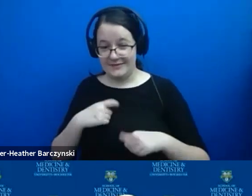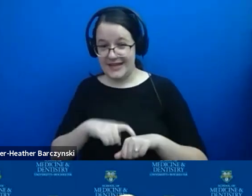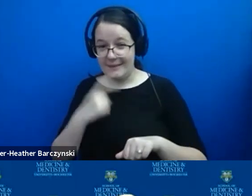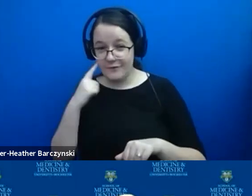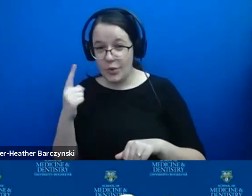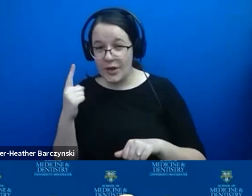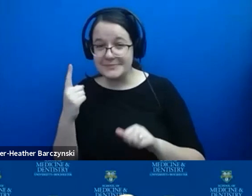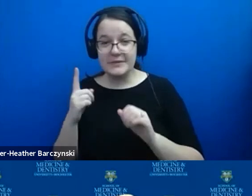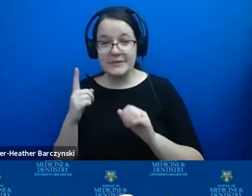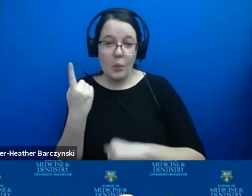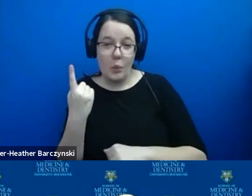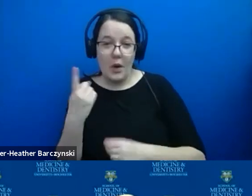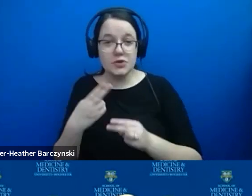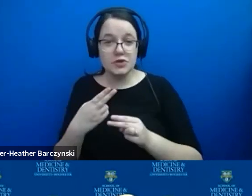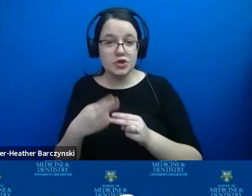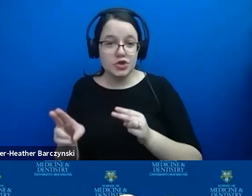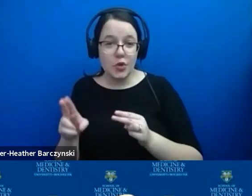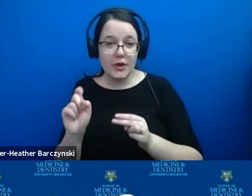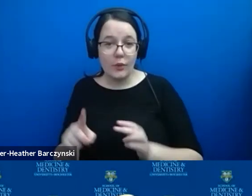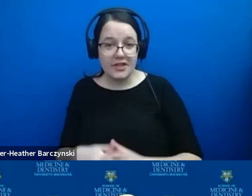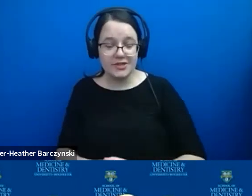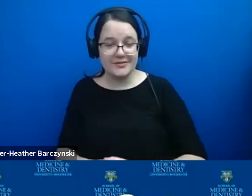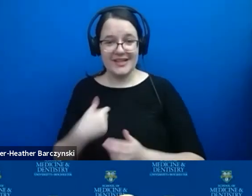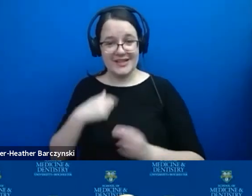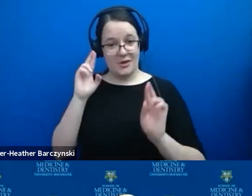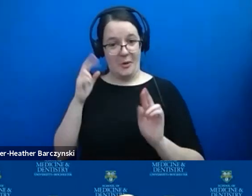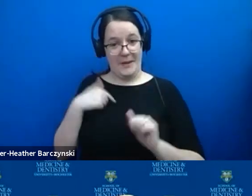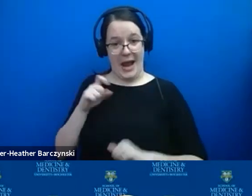one short question and uh the one i'm gonna ask i'm hoping we can answer very quickly